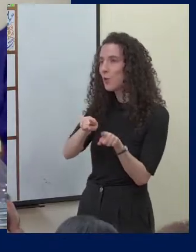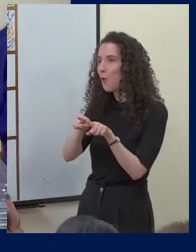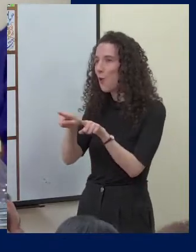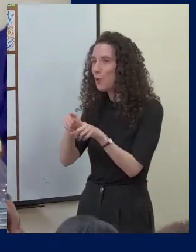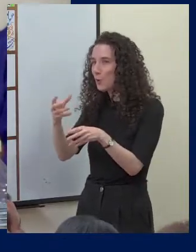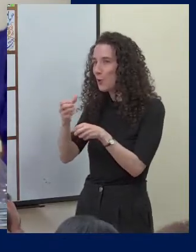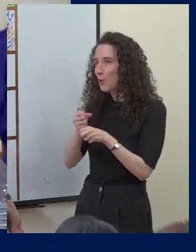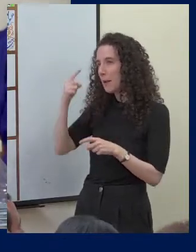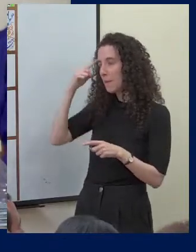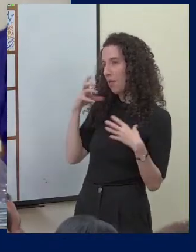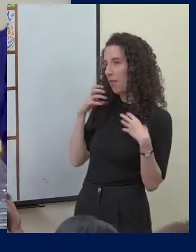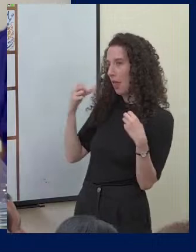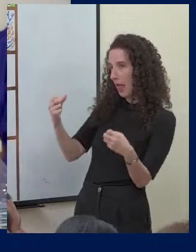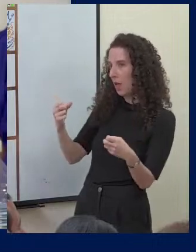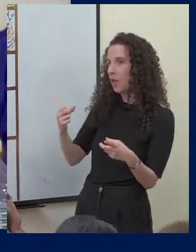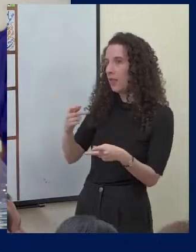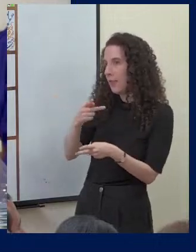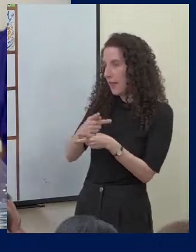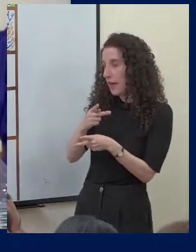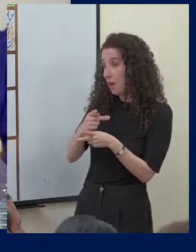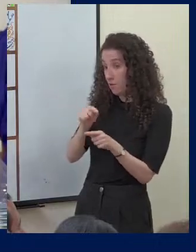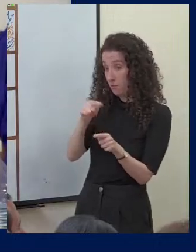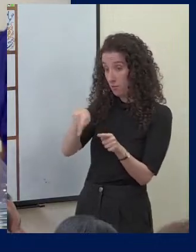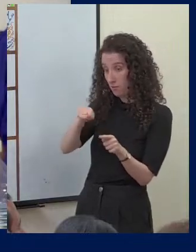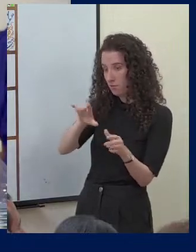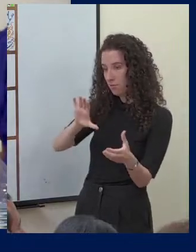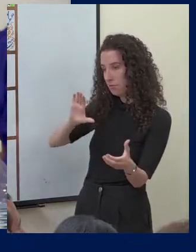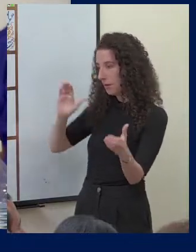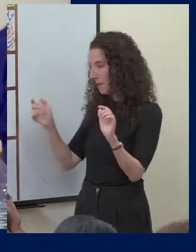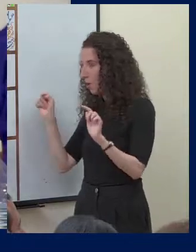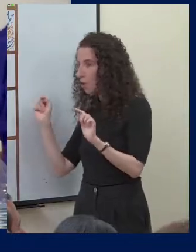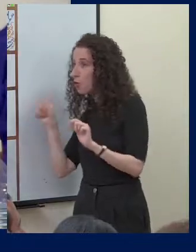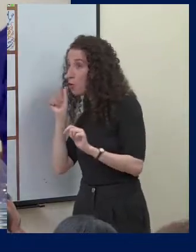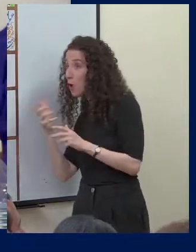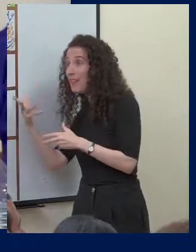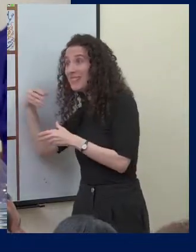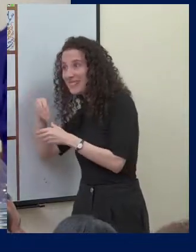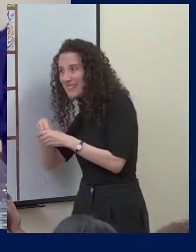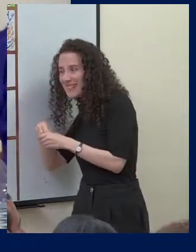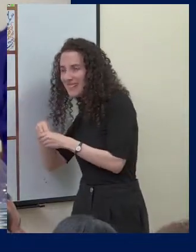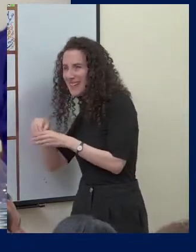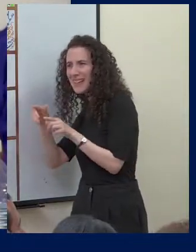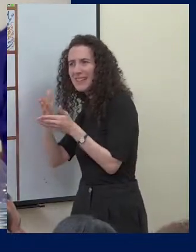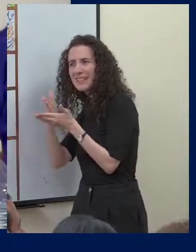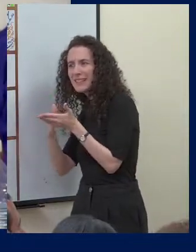health treatment and versus girls in horror as he the same part of the city but will receiving